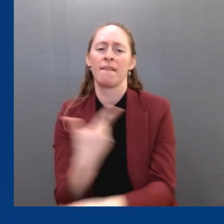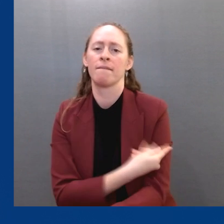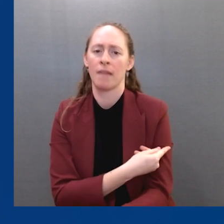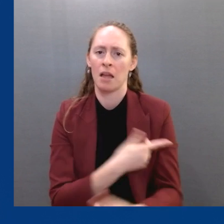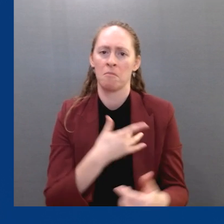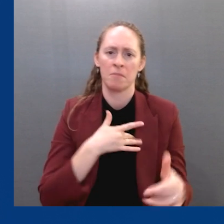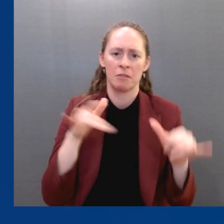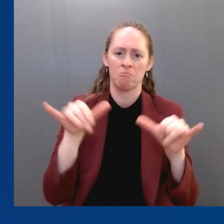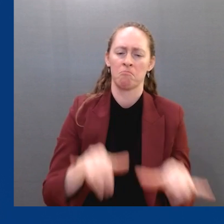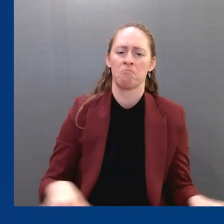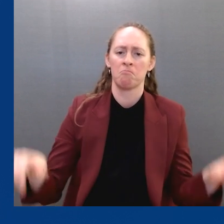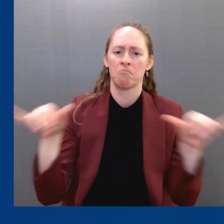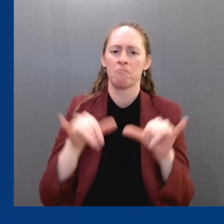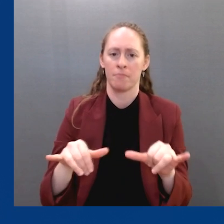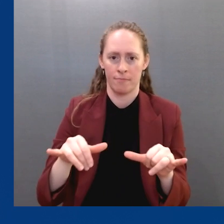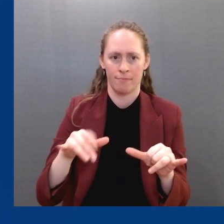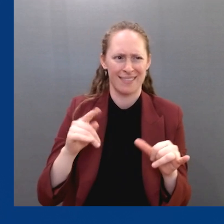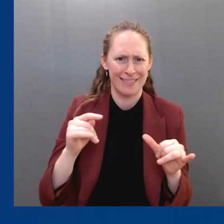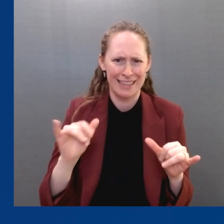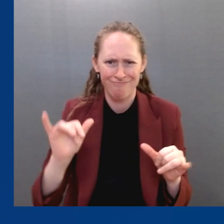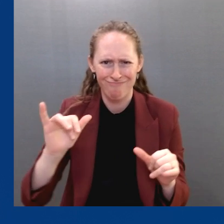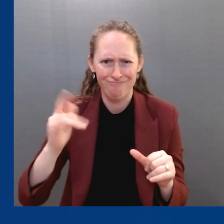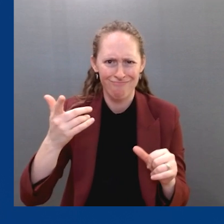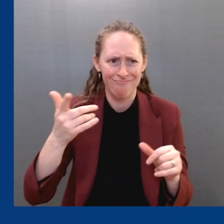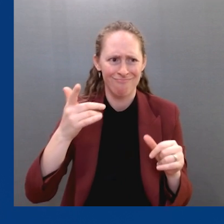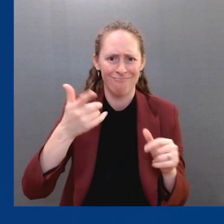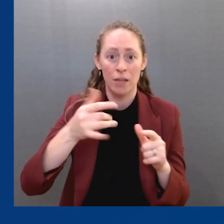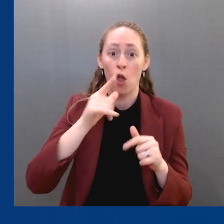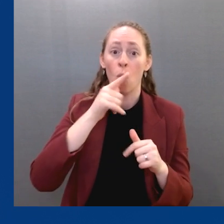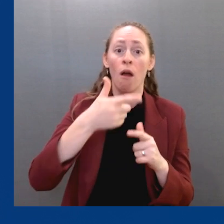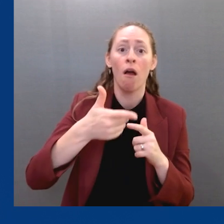and waiting until October, November for their boost,